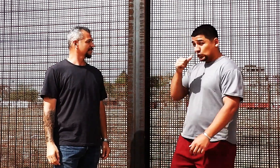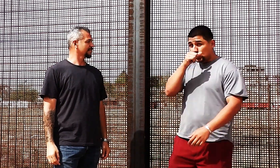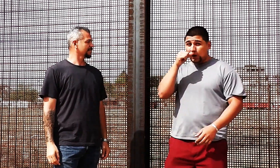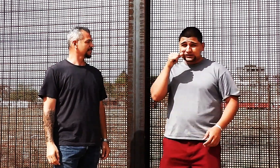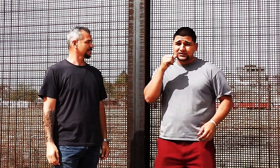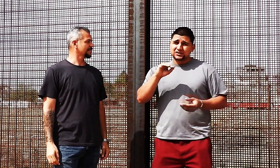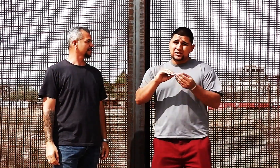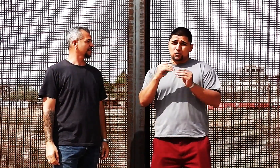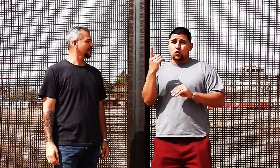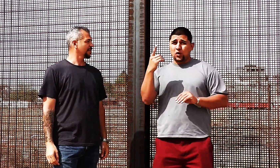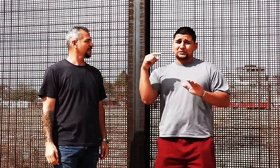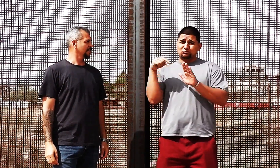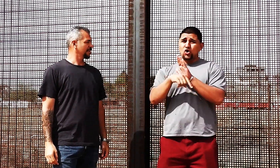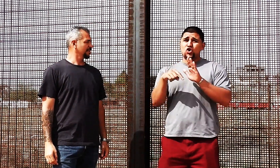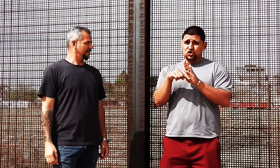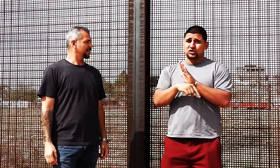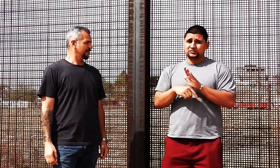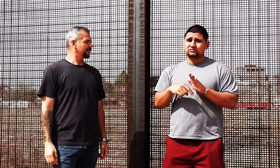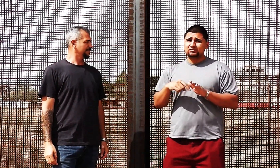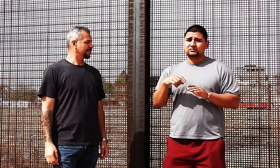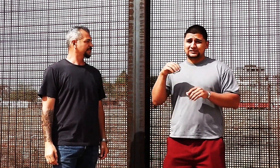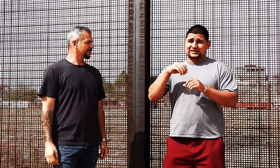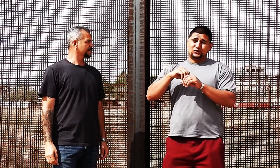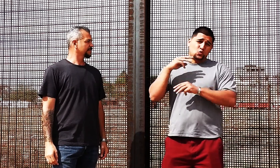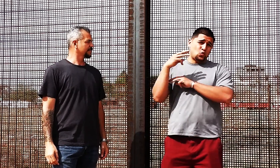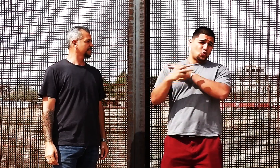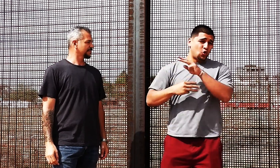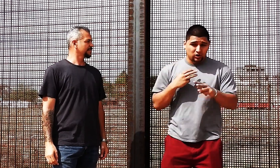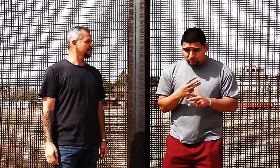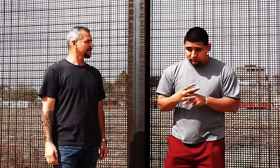Juárez, México used to be number one murder city in the world